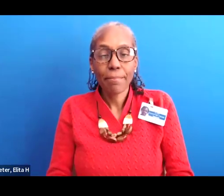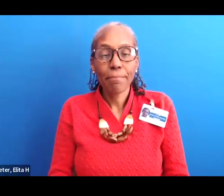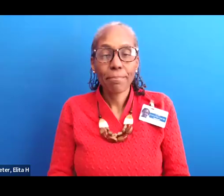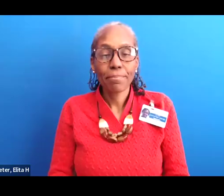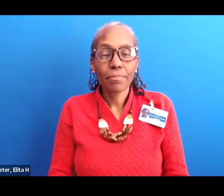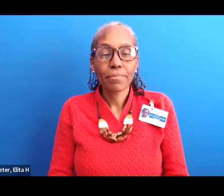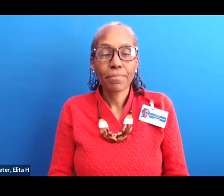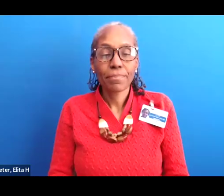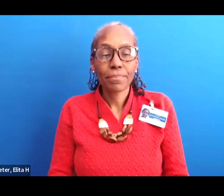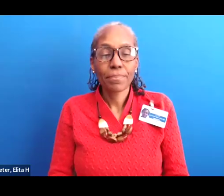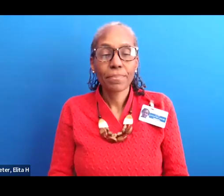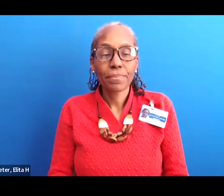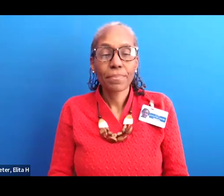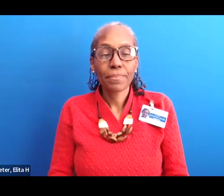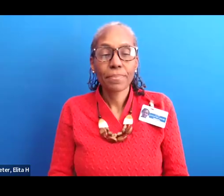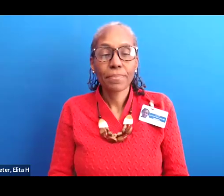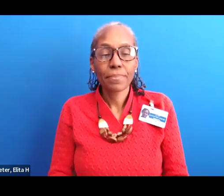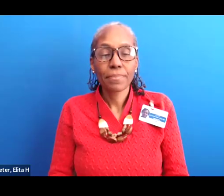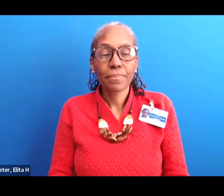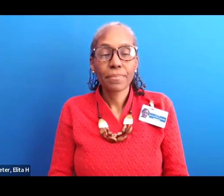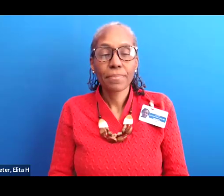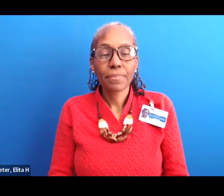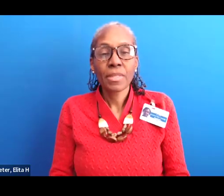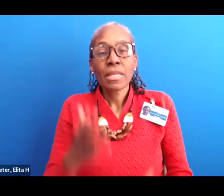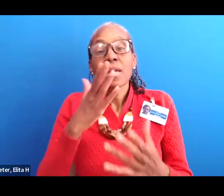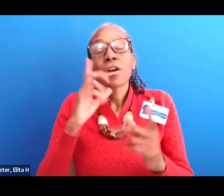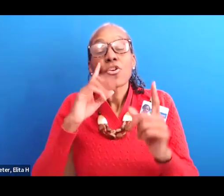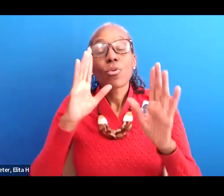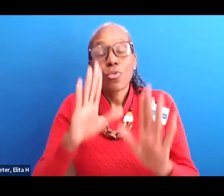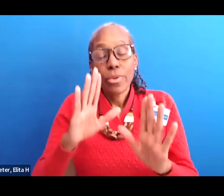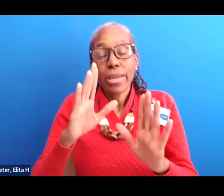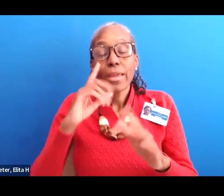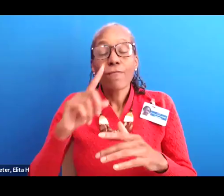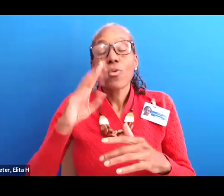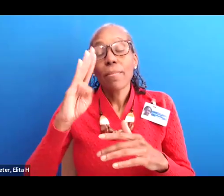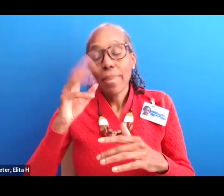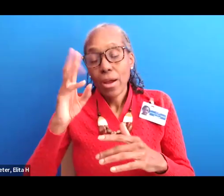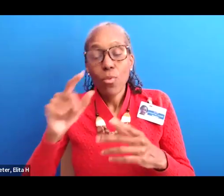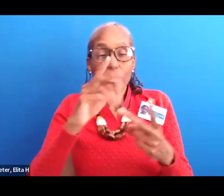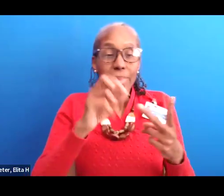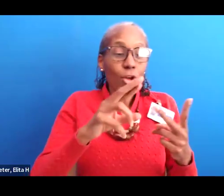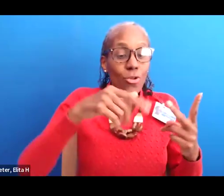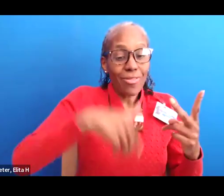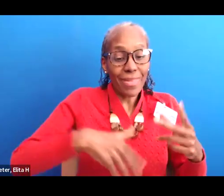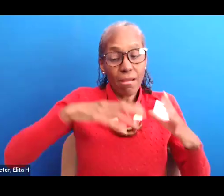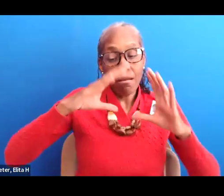If you can't go to the commode, the commode is great for bowel and bladder, because in that case, gravity is our friend.